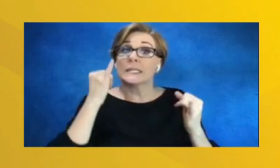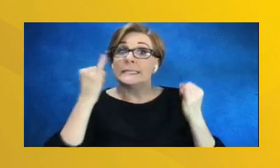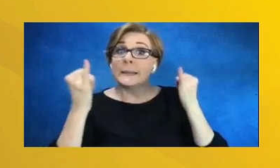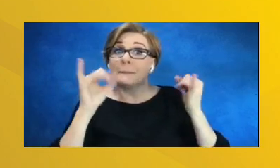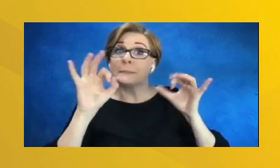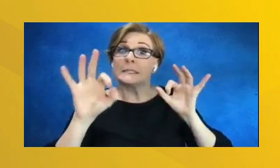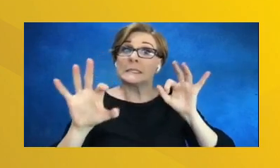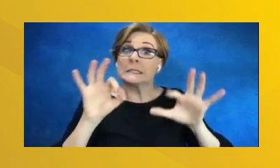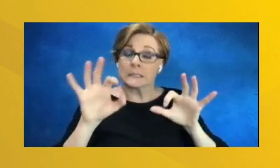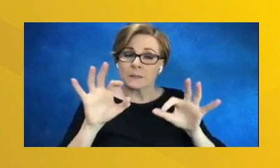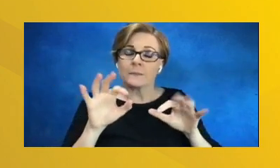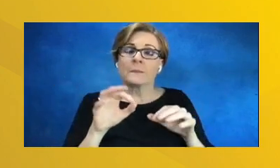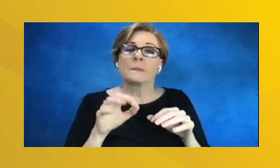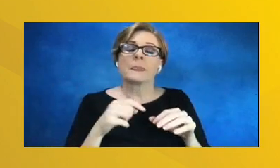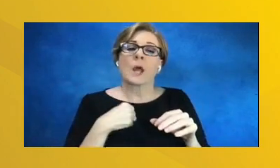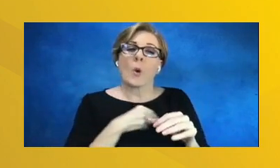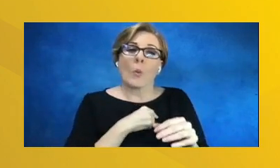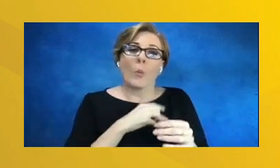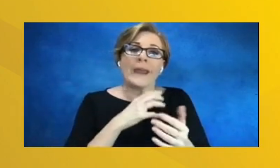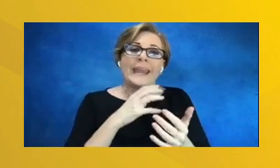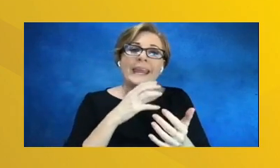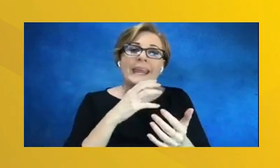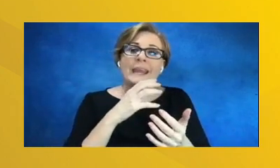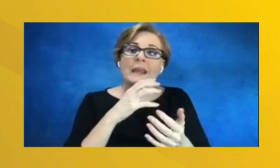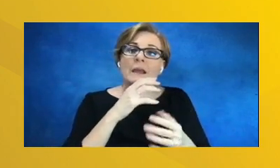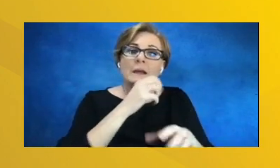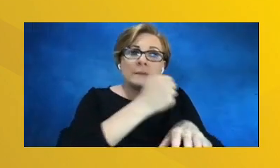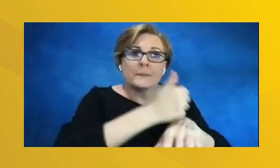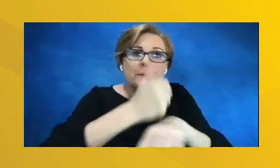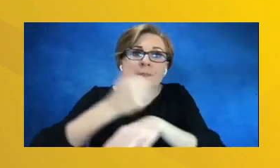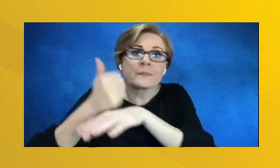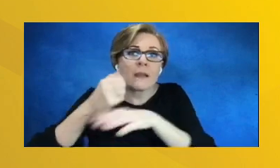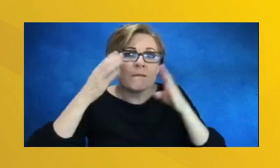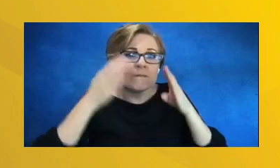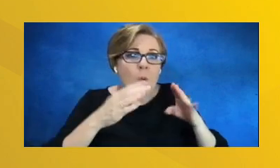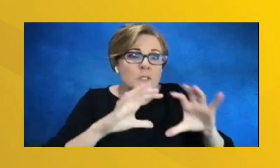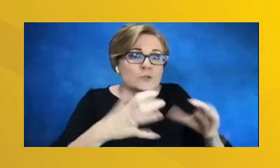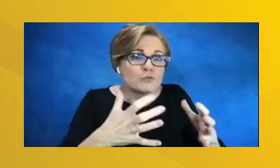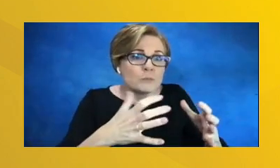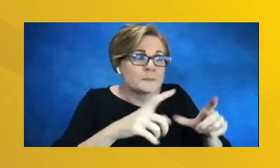focus groups, as Emily was mentioning and Bethany was mentioning, and that the focus